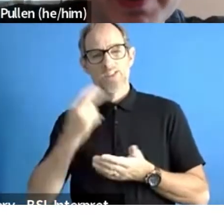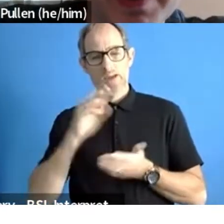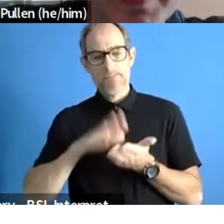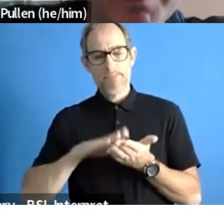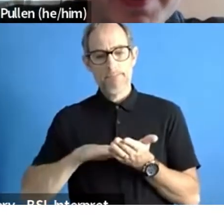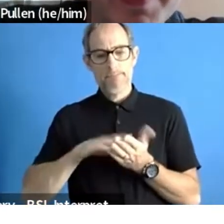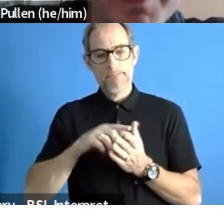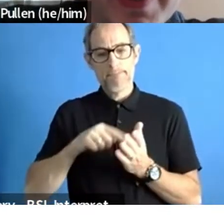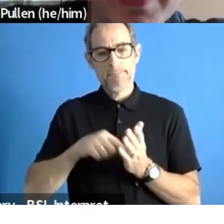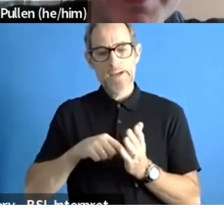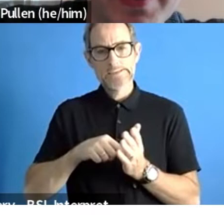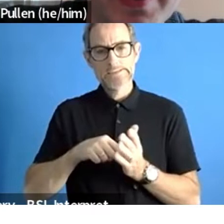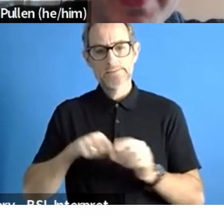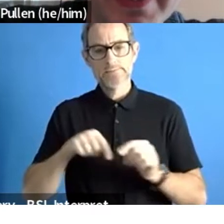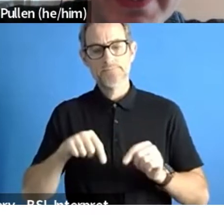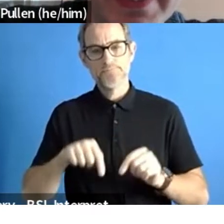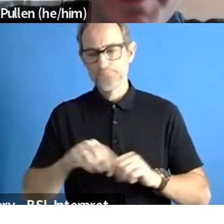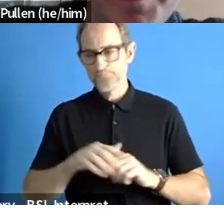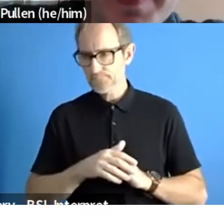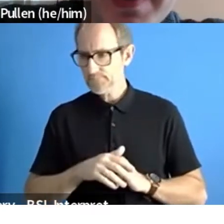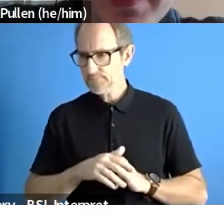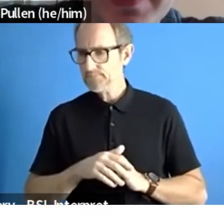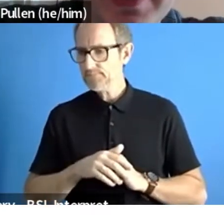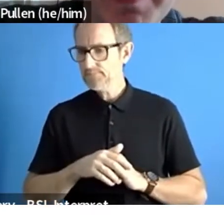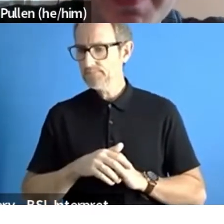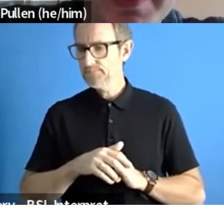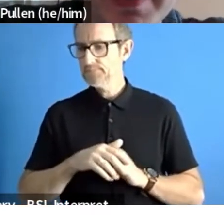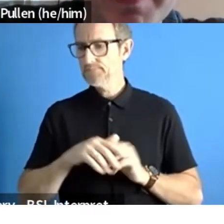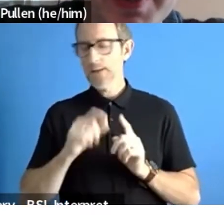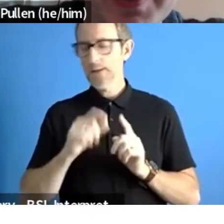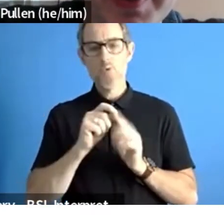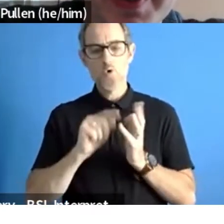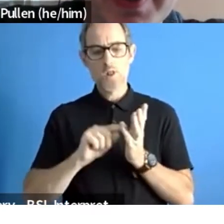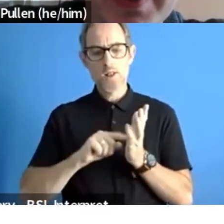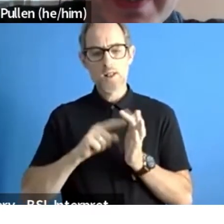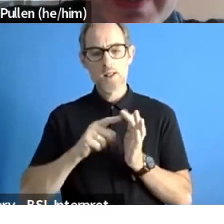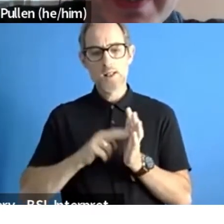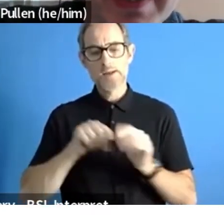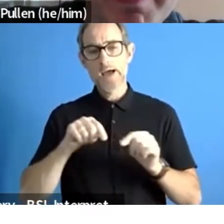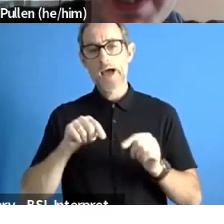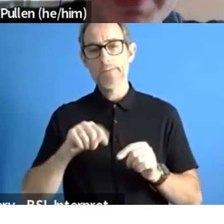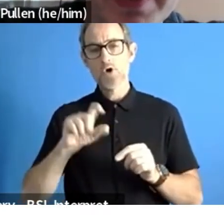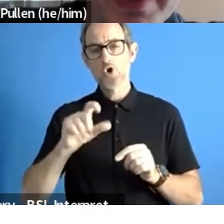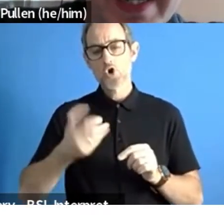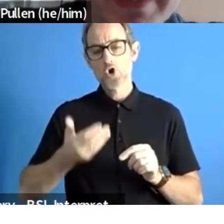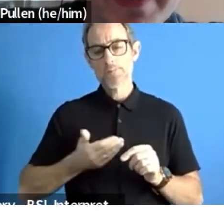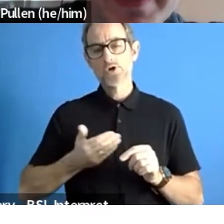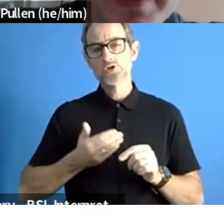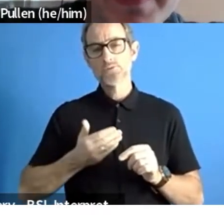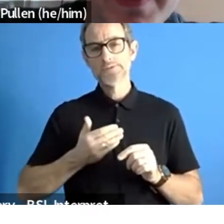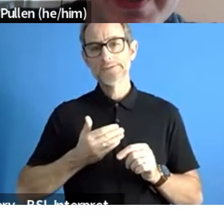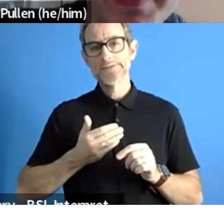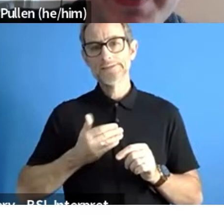I'm Matt Pullen and my pronouns are he/him. I